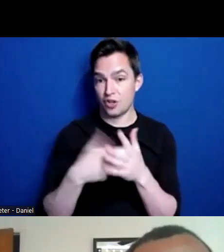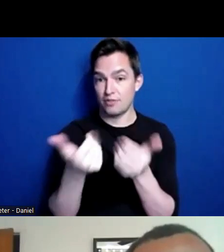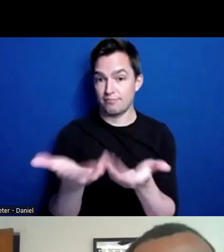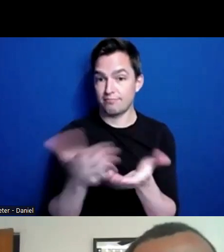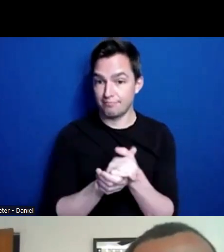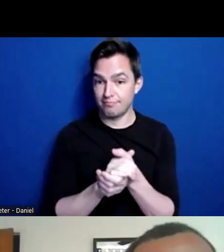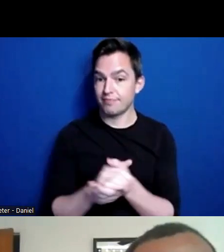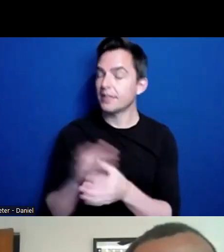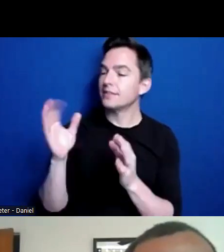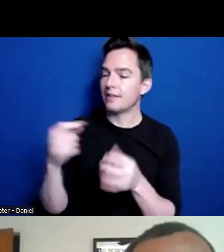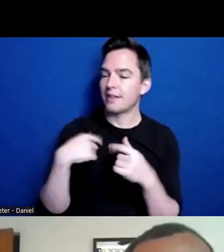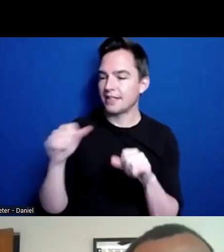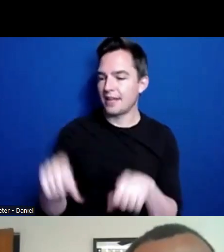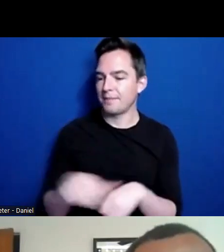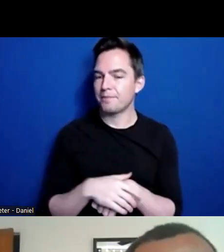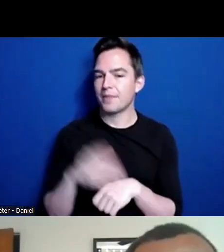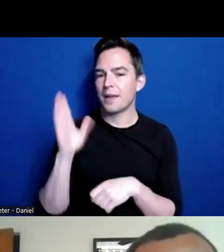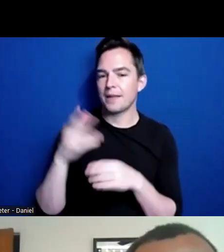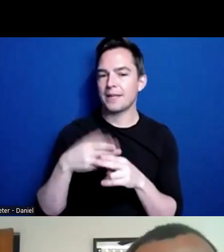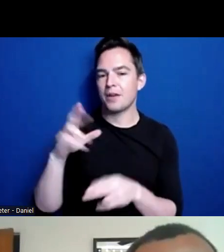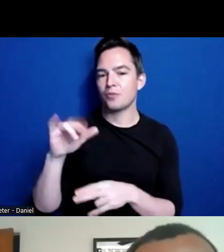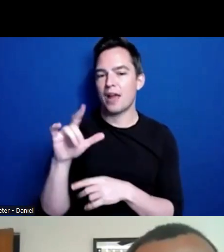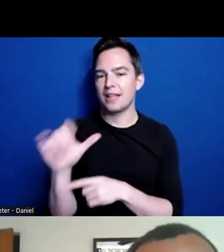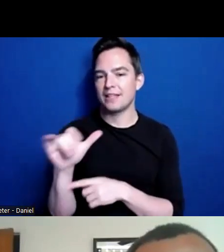(Riley Hurt) I definitely can. Hi, my name is Riley. I am a white woman. I'm